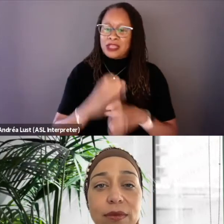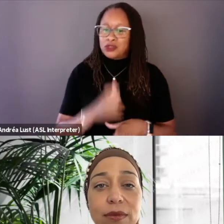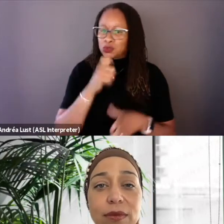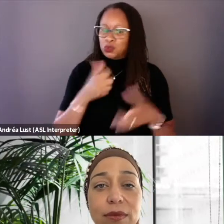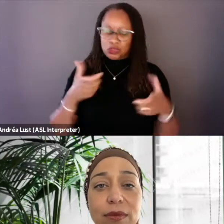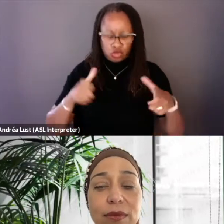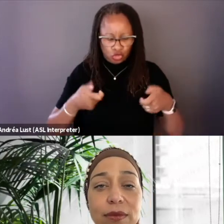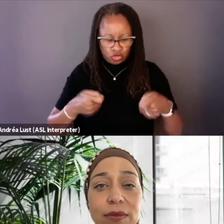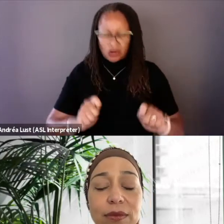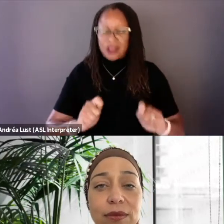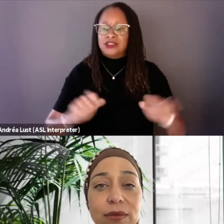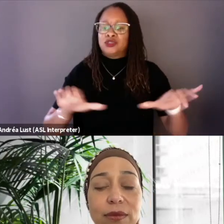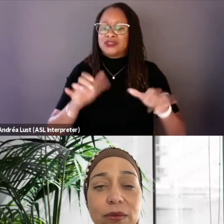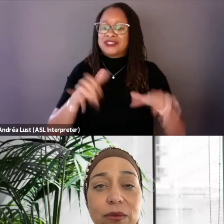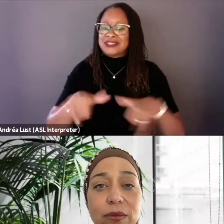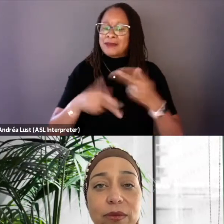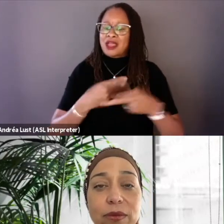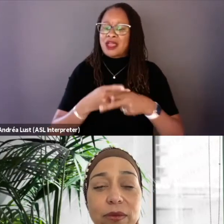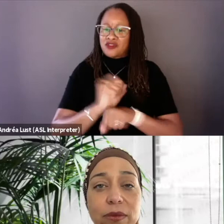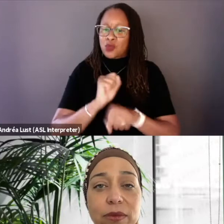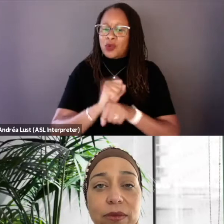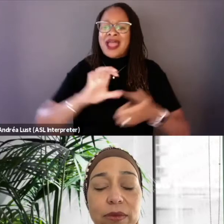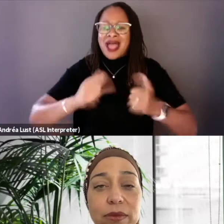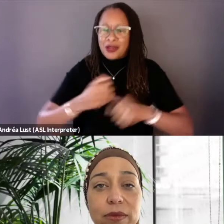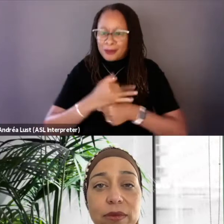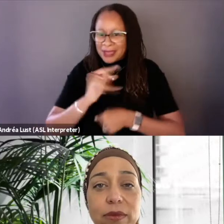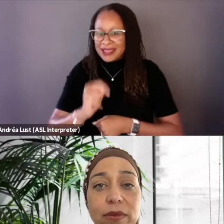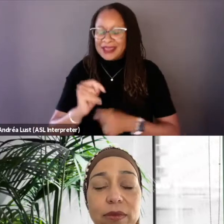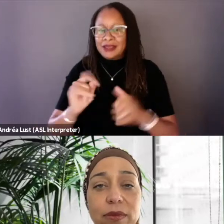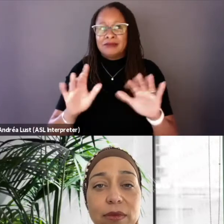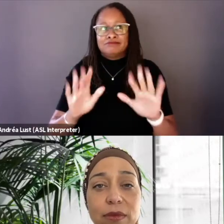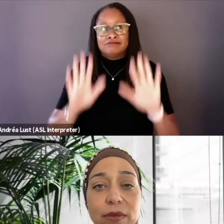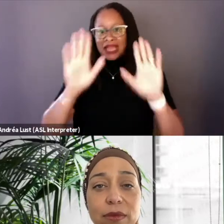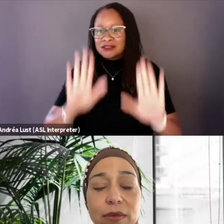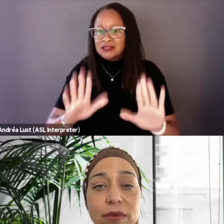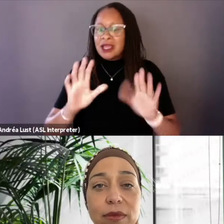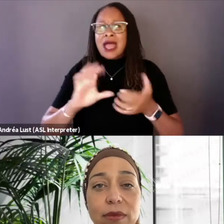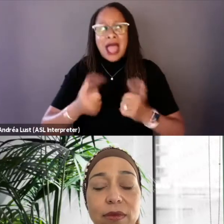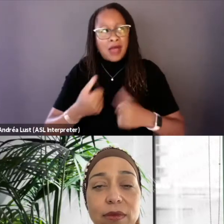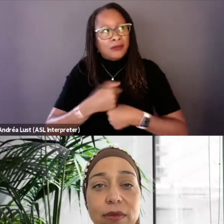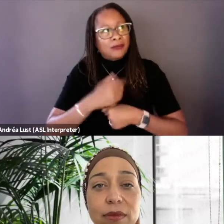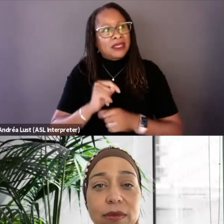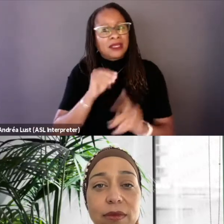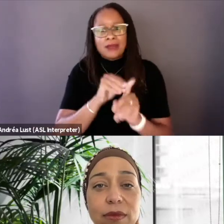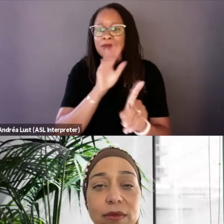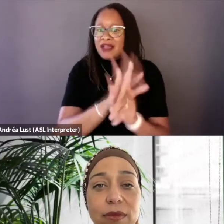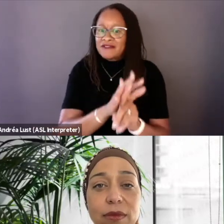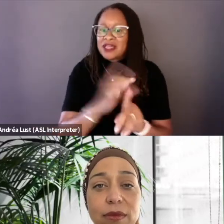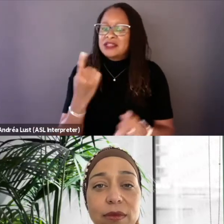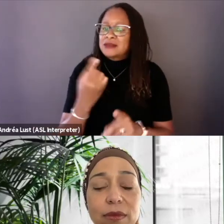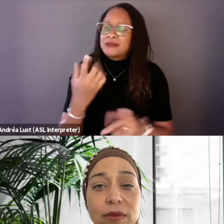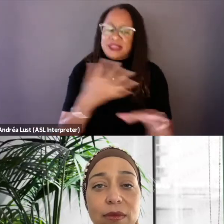about how to make it excellent, about how to make it impactful? Something that they could take from this panel discussion